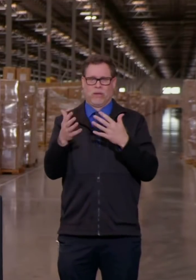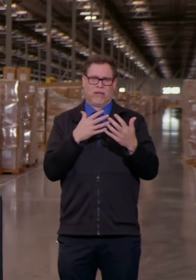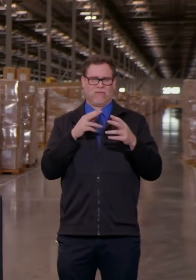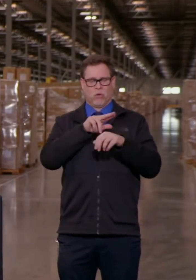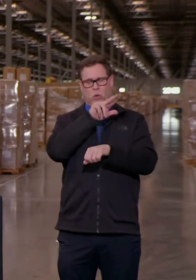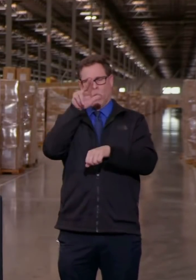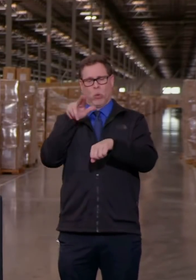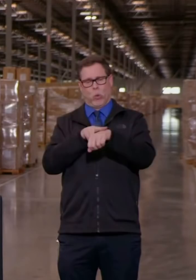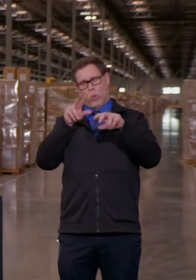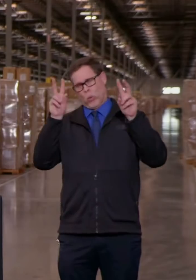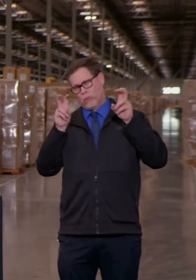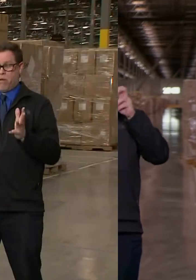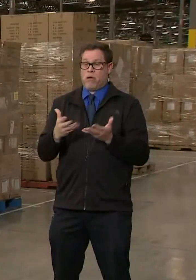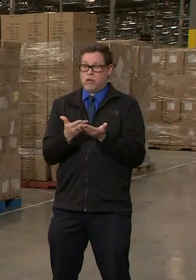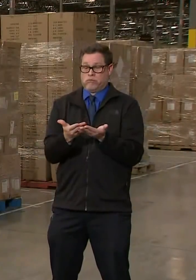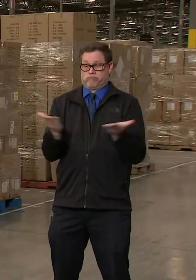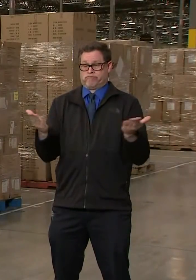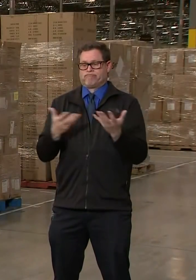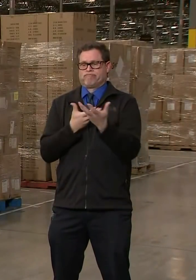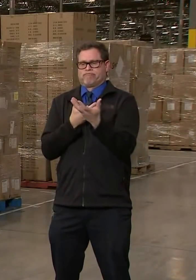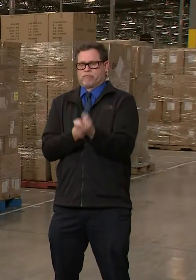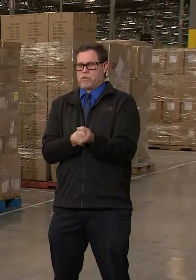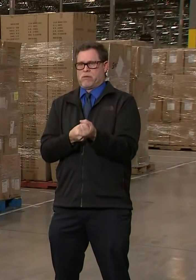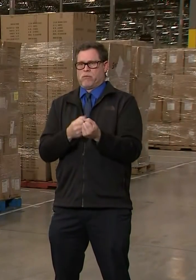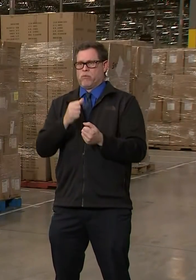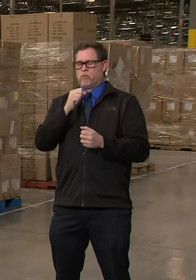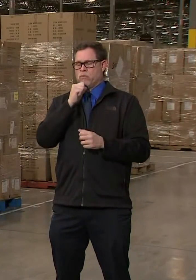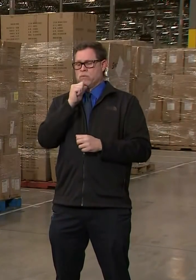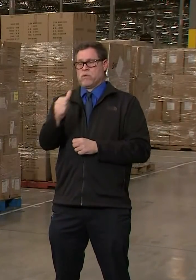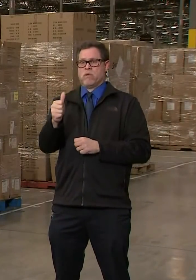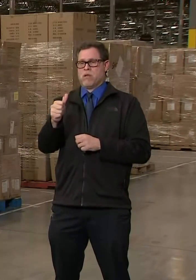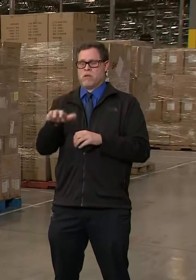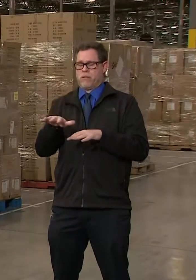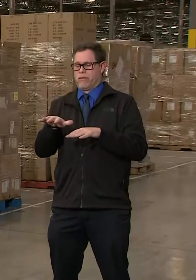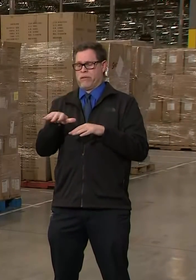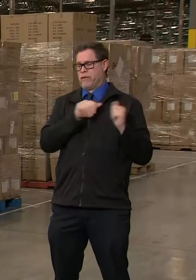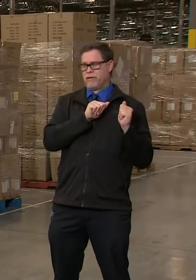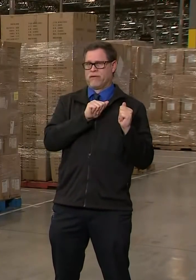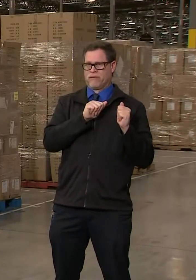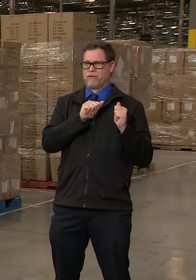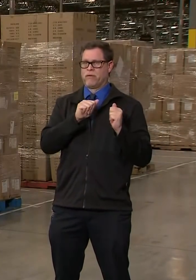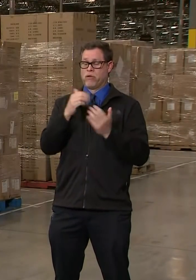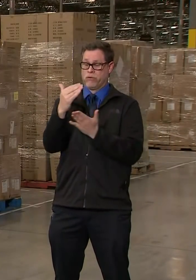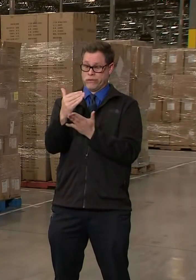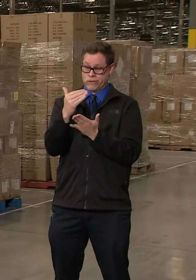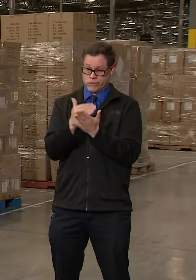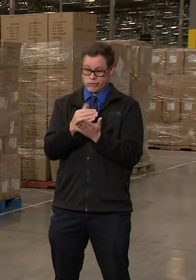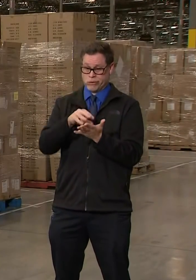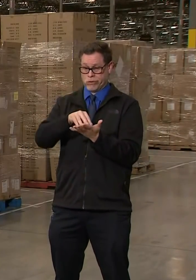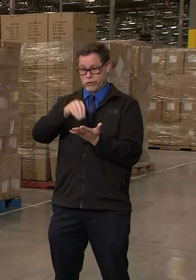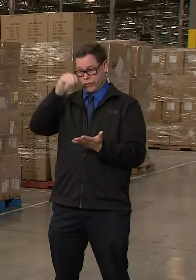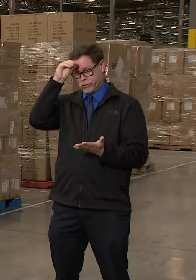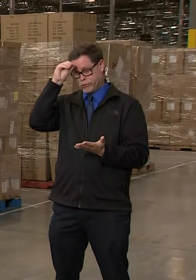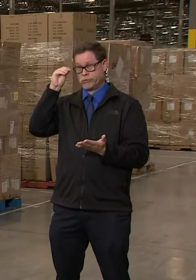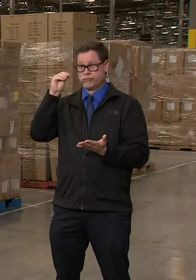they they vaguely may remember Wednesday, Governor Newsom unveiled this state smarter plan, a proactive approach to preparing